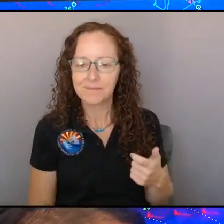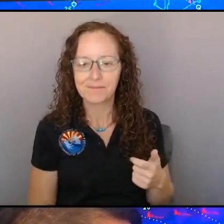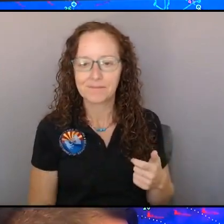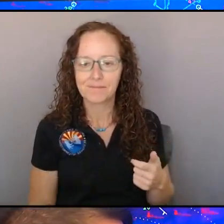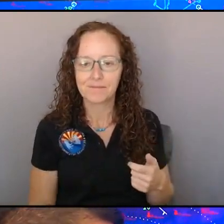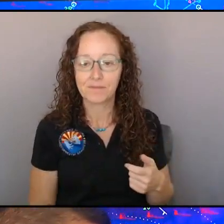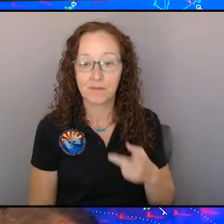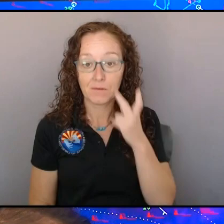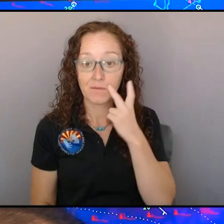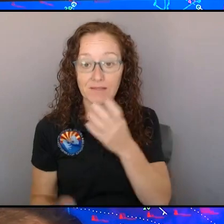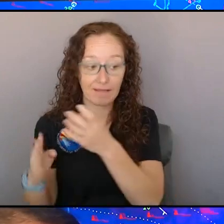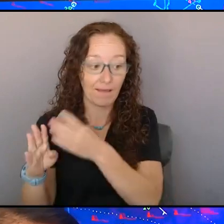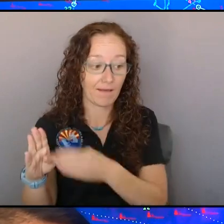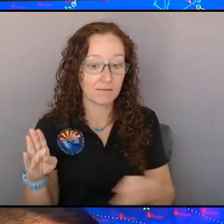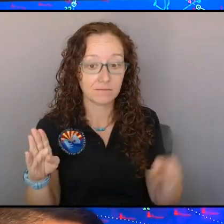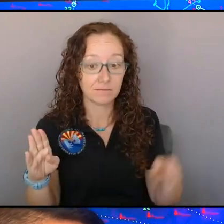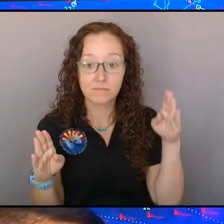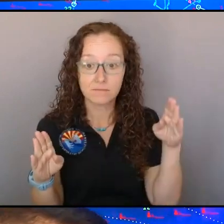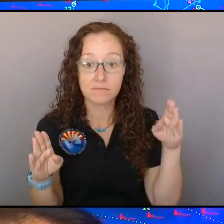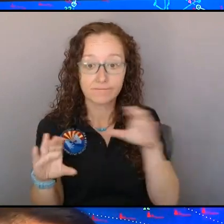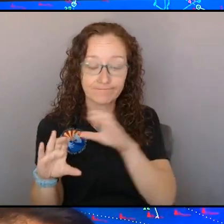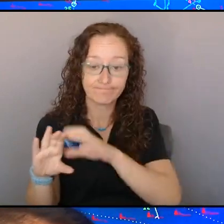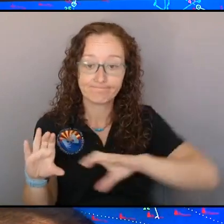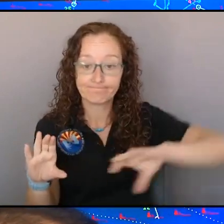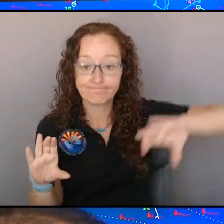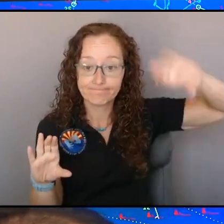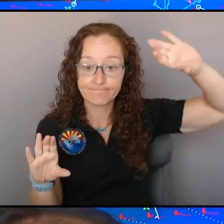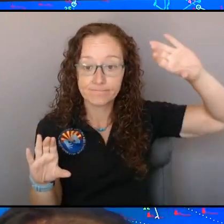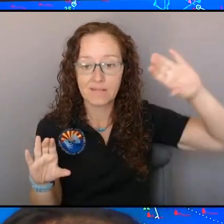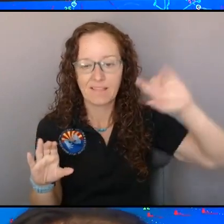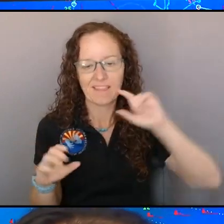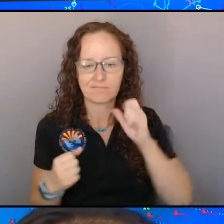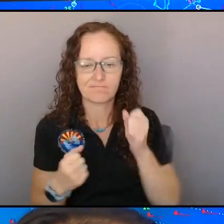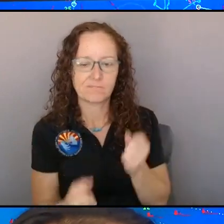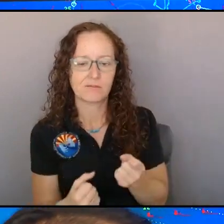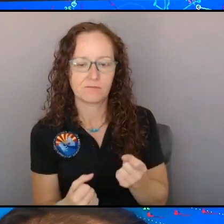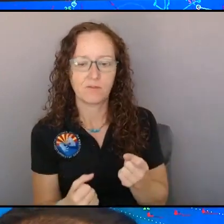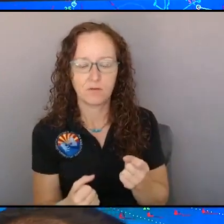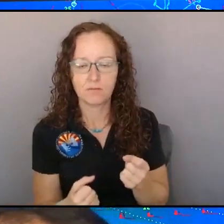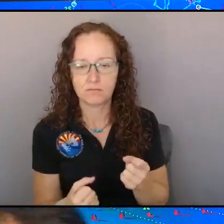would be our kind of prevailing winds, is very west maybe west/